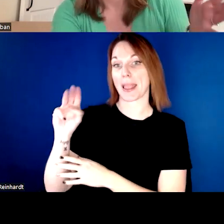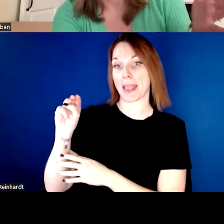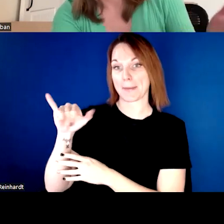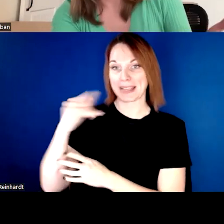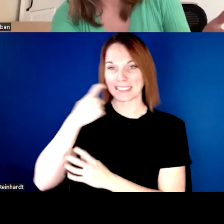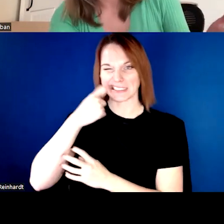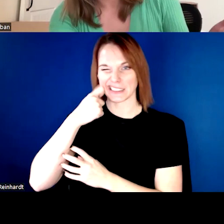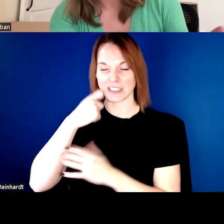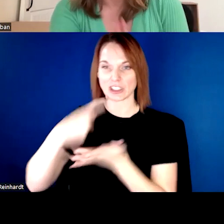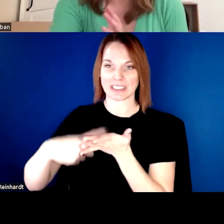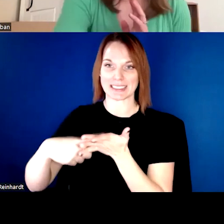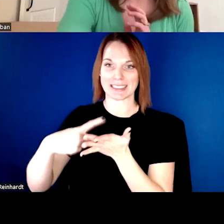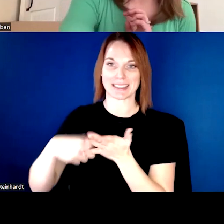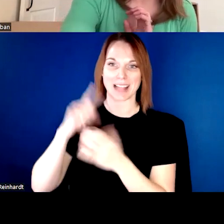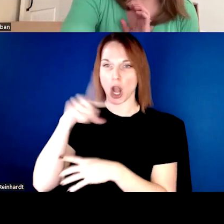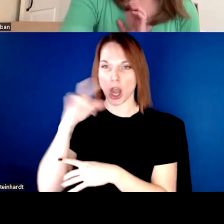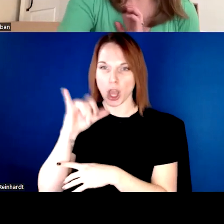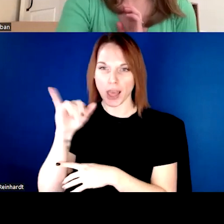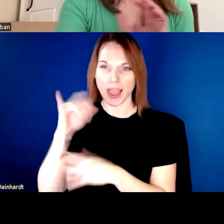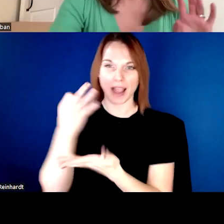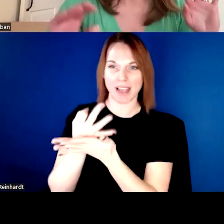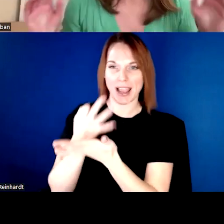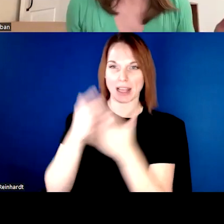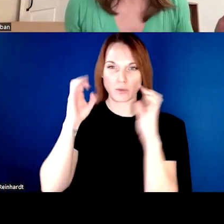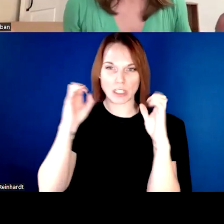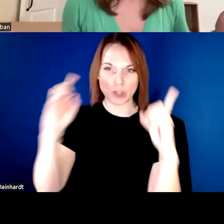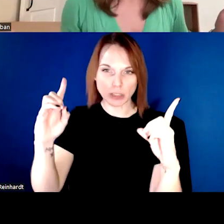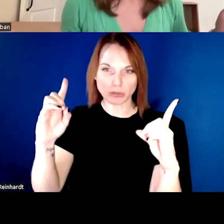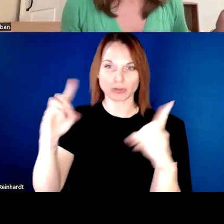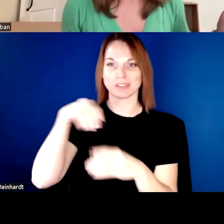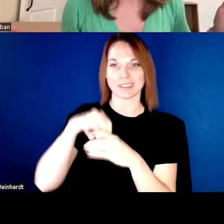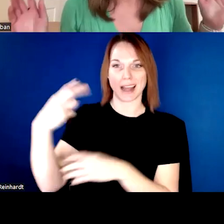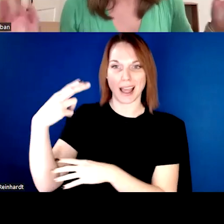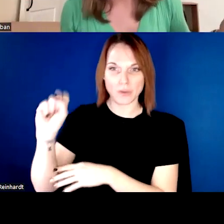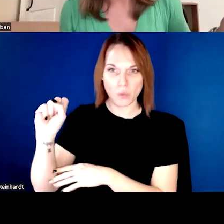education looks like in high schools. I always say it's important to know what